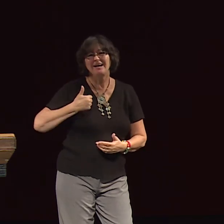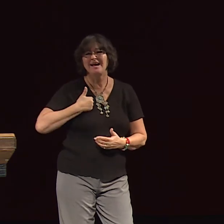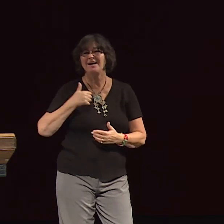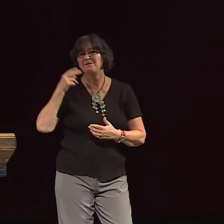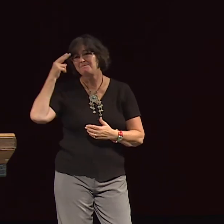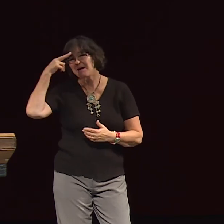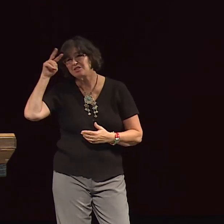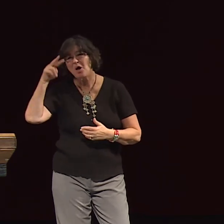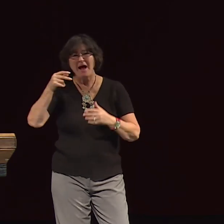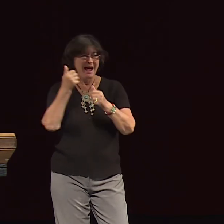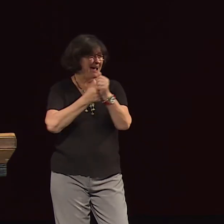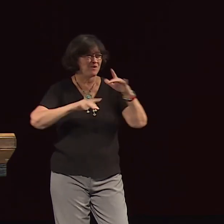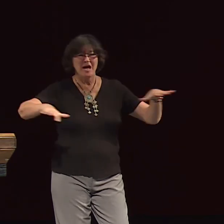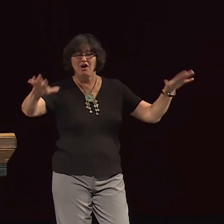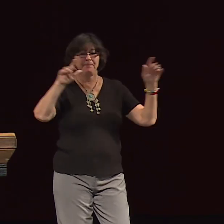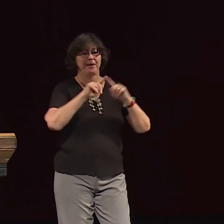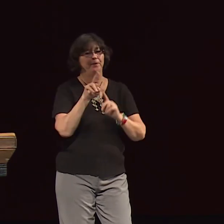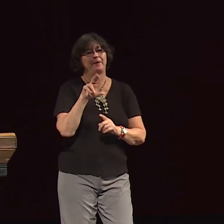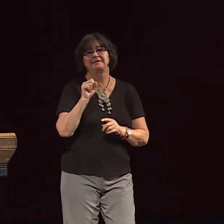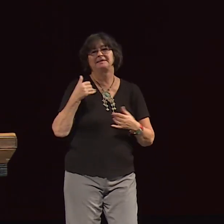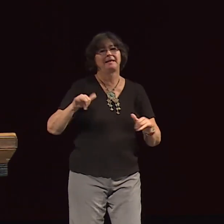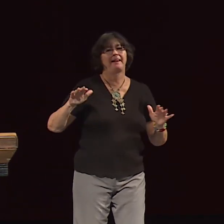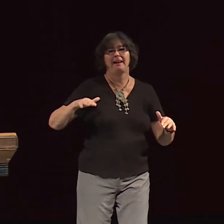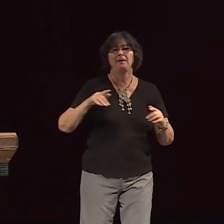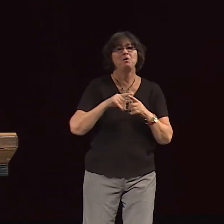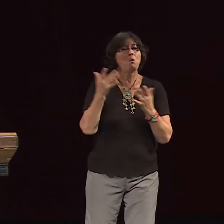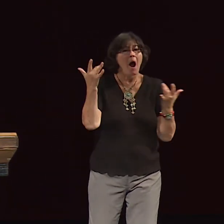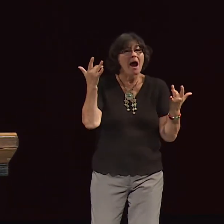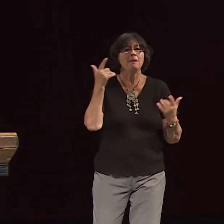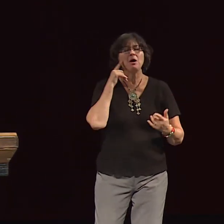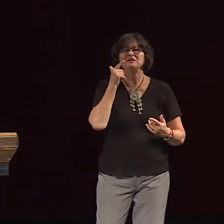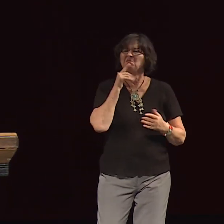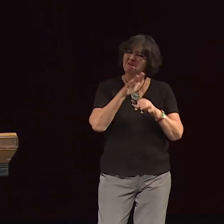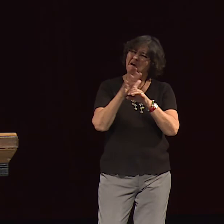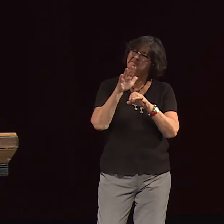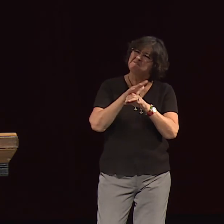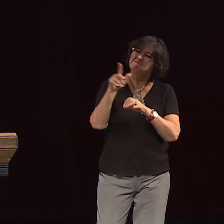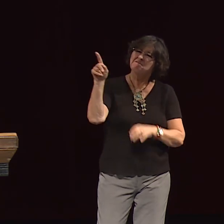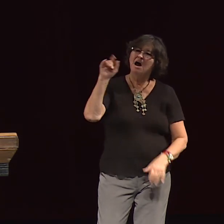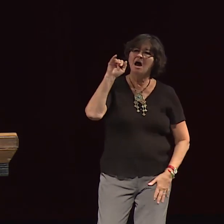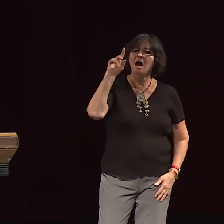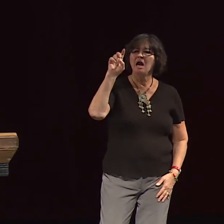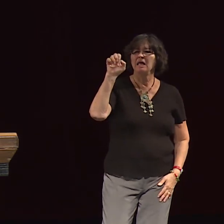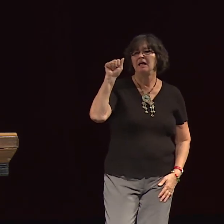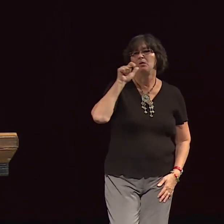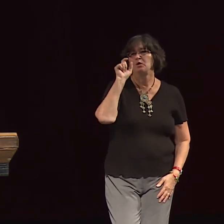have already ratified this into law. Canada, some other places in Europe have,